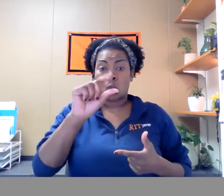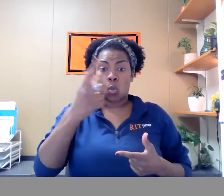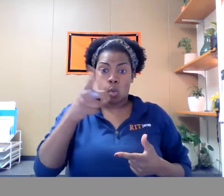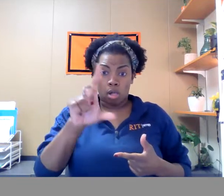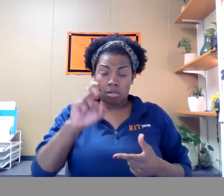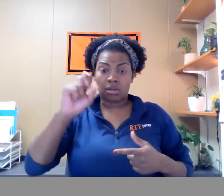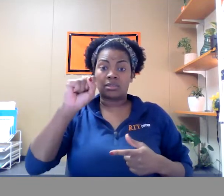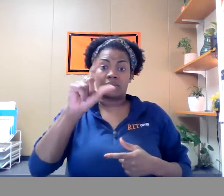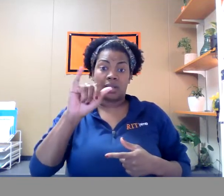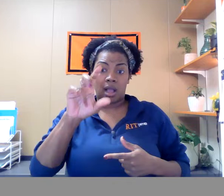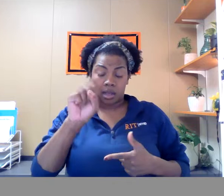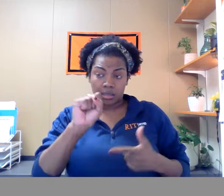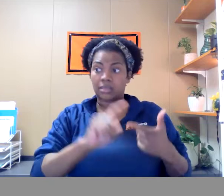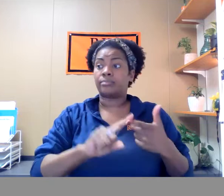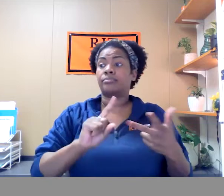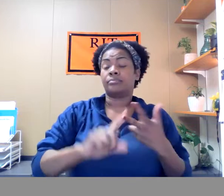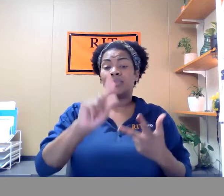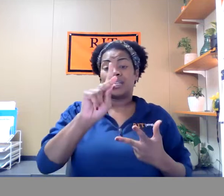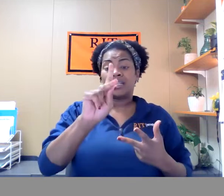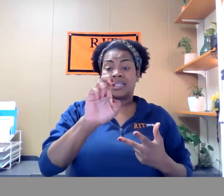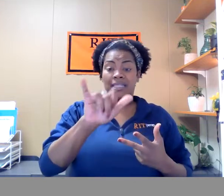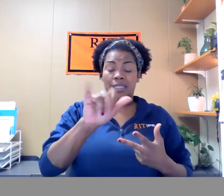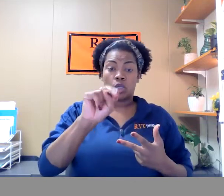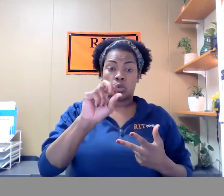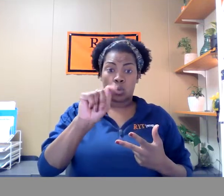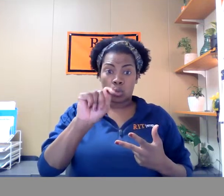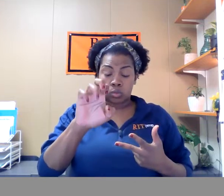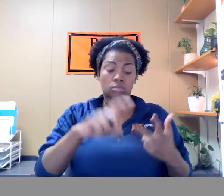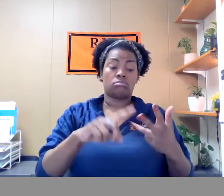through Microsoft PowerPoint, Google Slides, Keynotes,